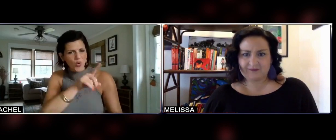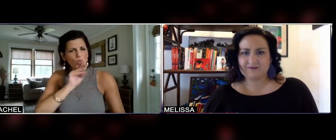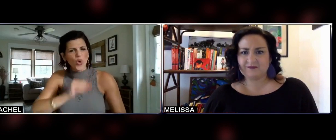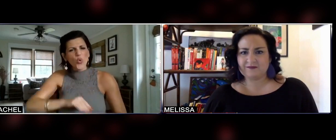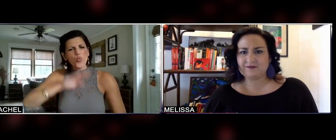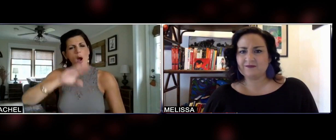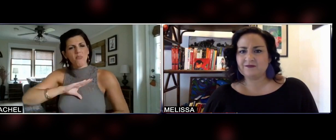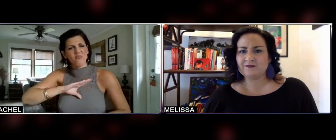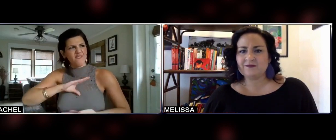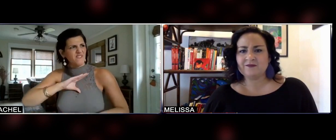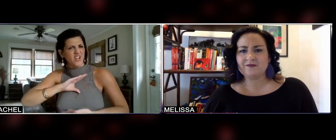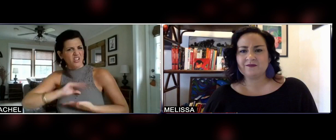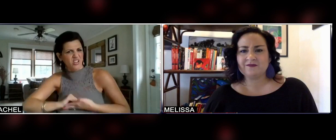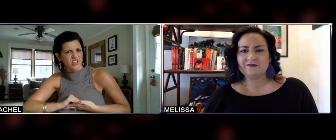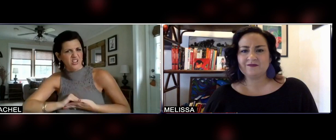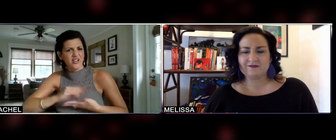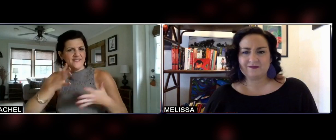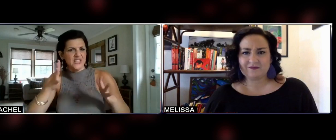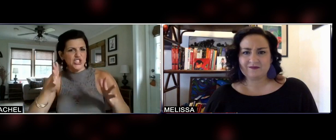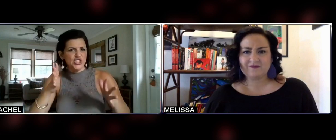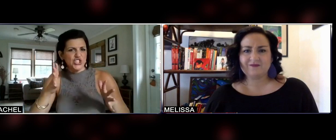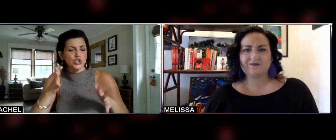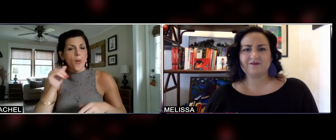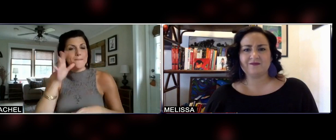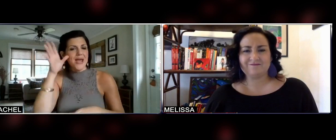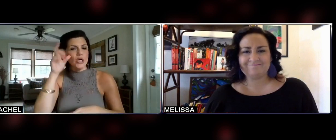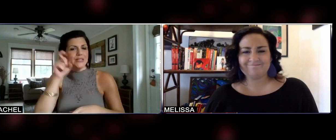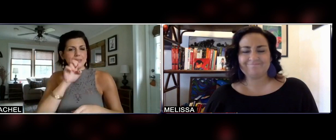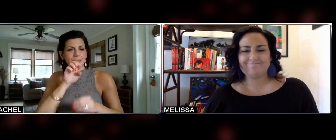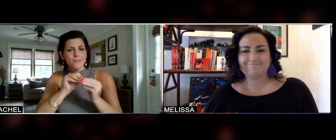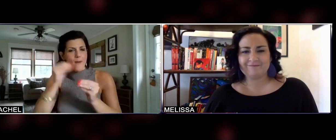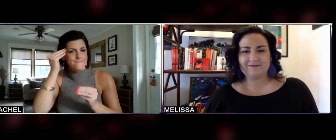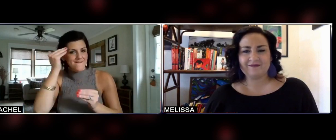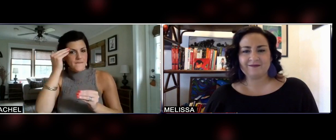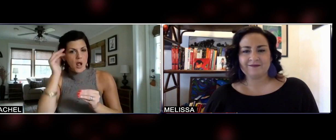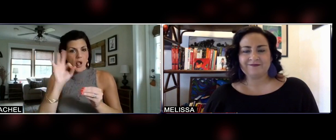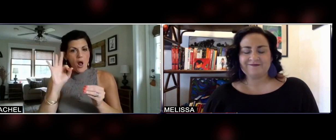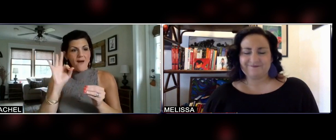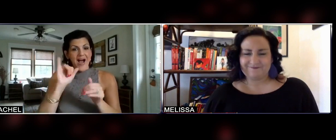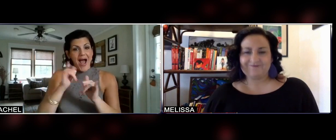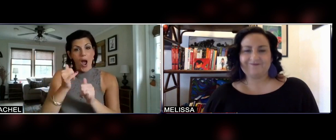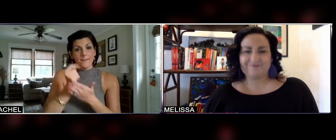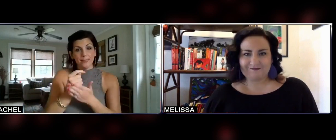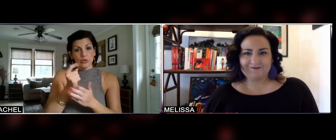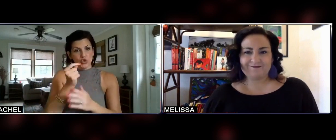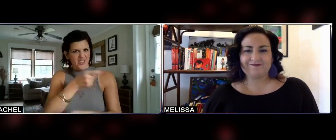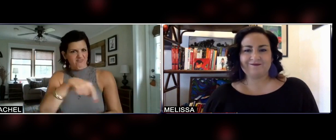as he grows up. Parents need to be mindful of allowing their doctors